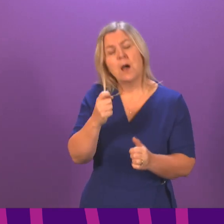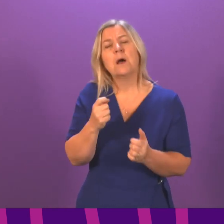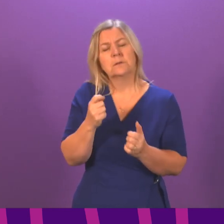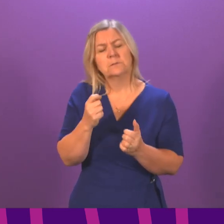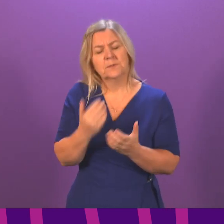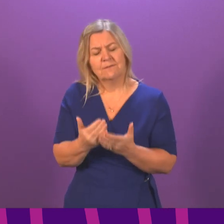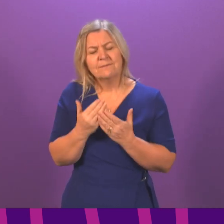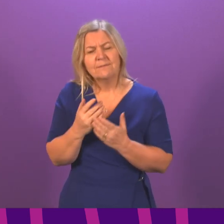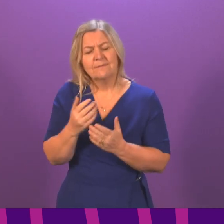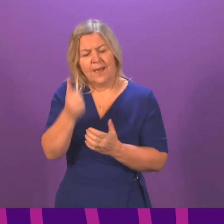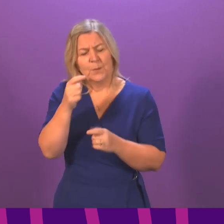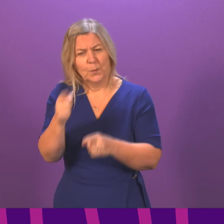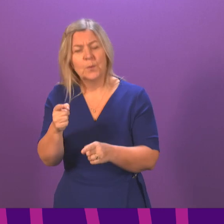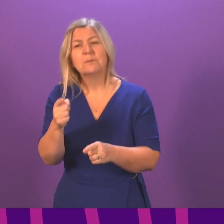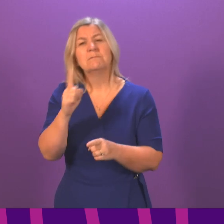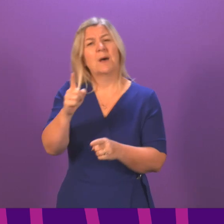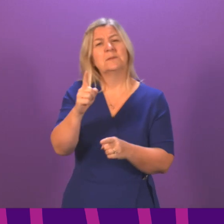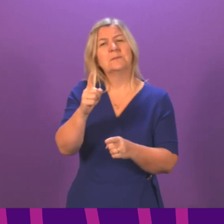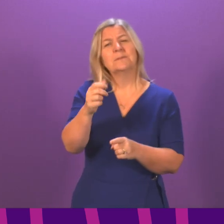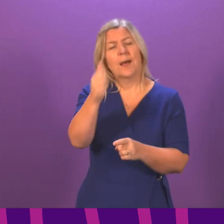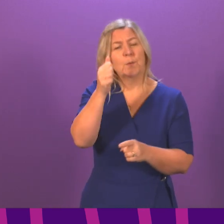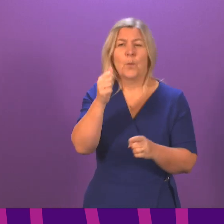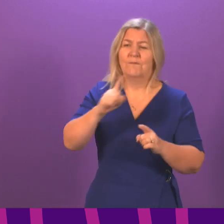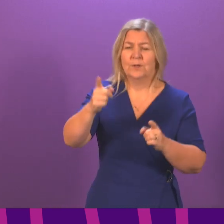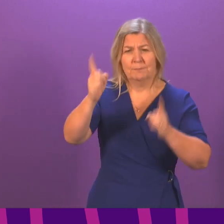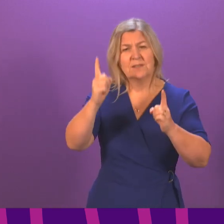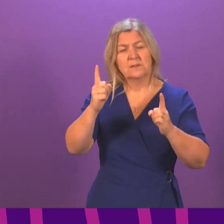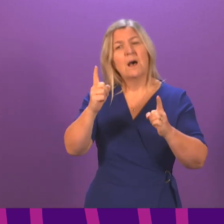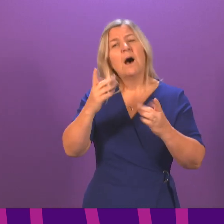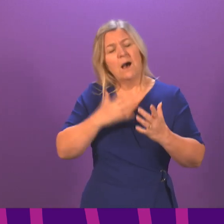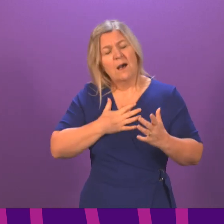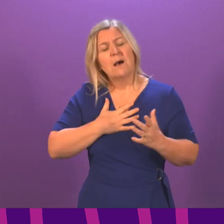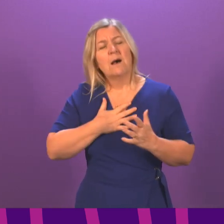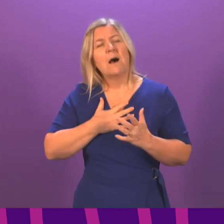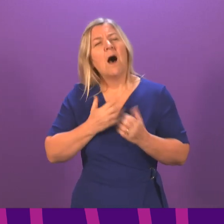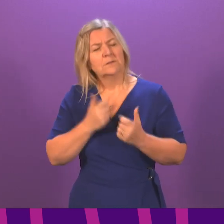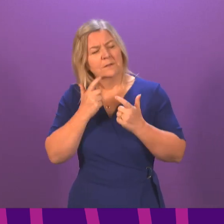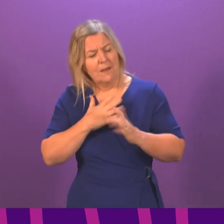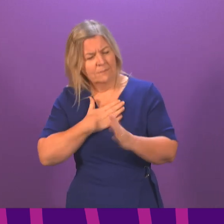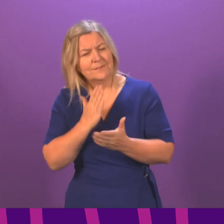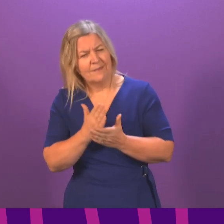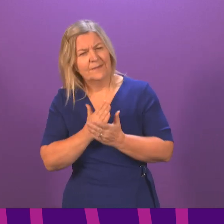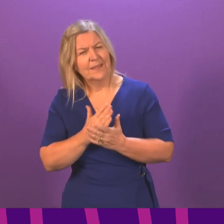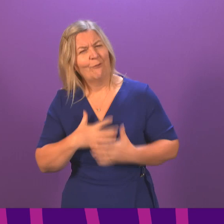the families just want action. Time is running out. Why do families have to wait for yet